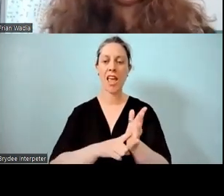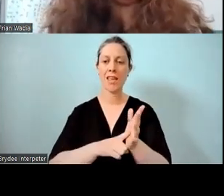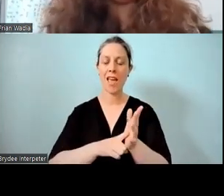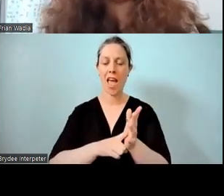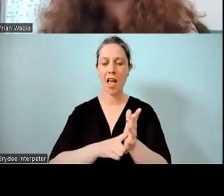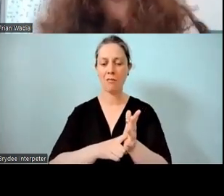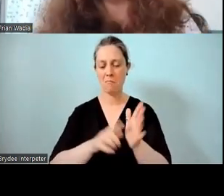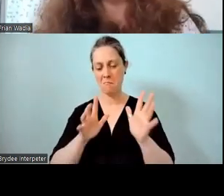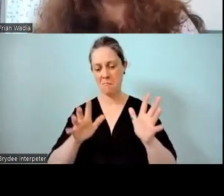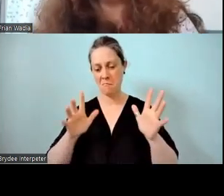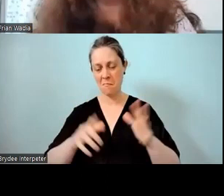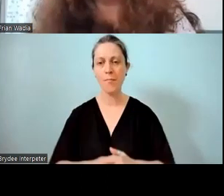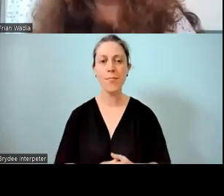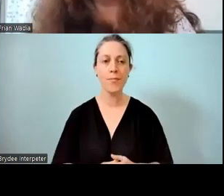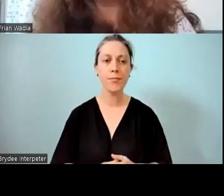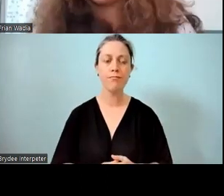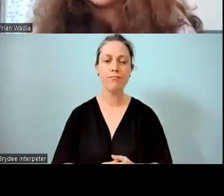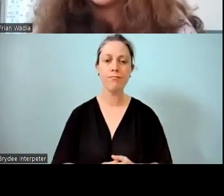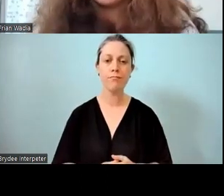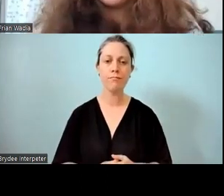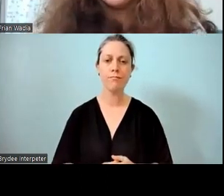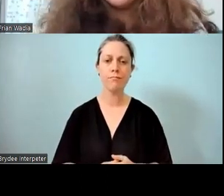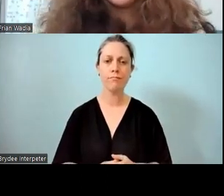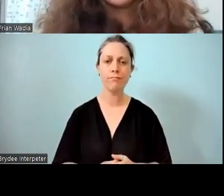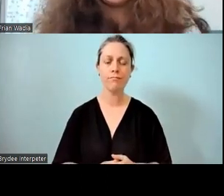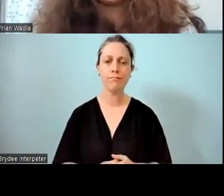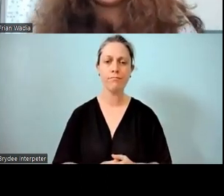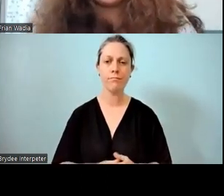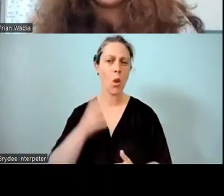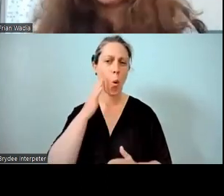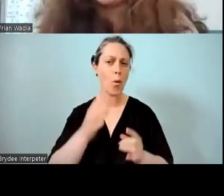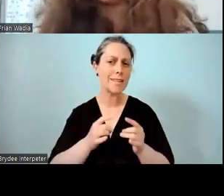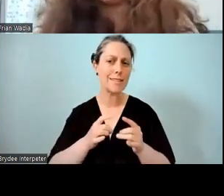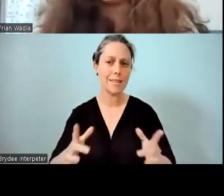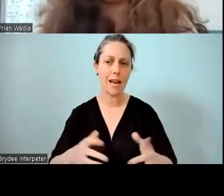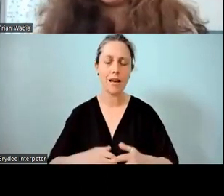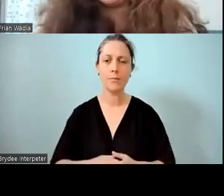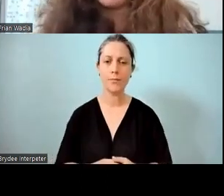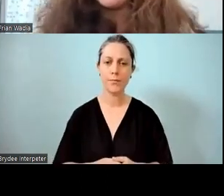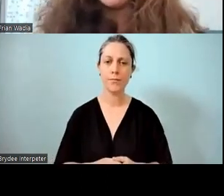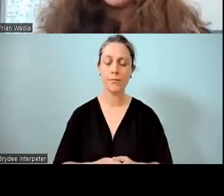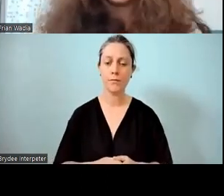Now, EGL started out, just to give you some history, it started out in about 2011.